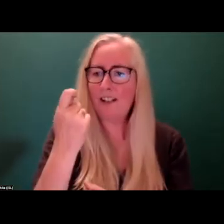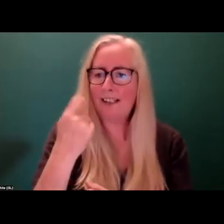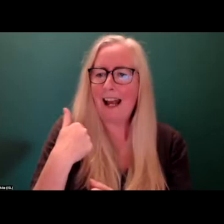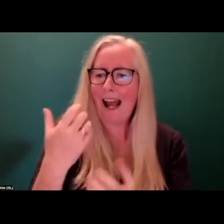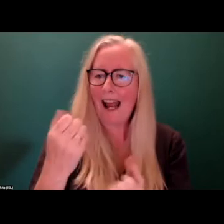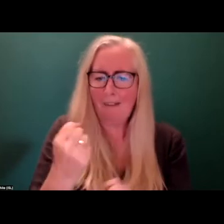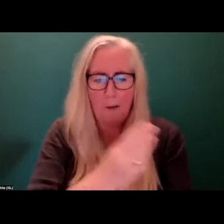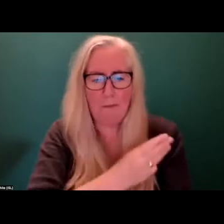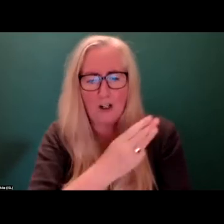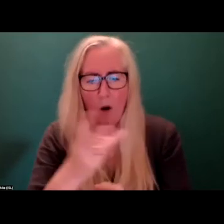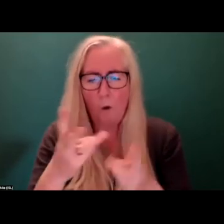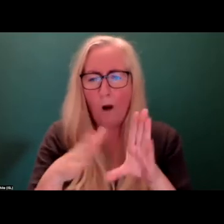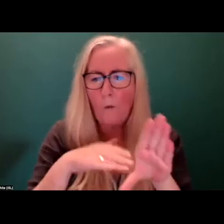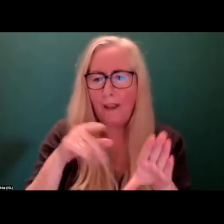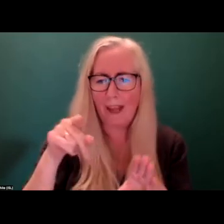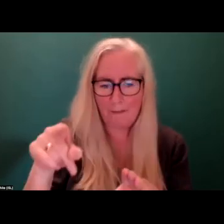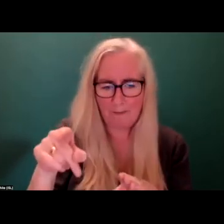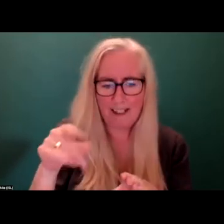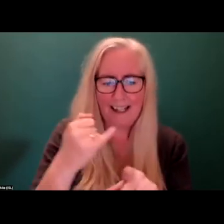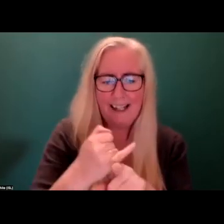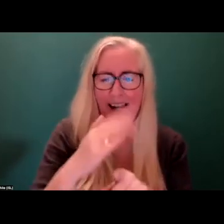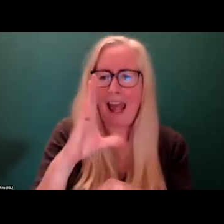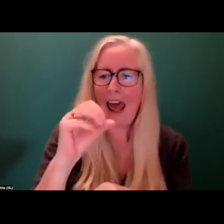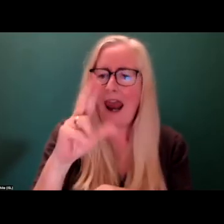Recently, I had the pleasure of working with Rodd on a project for Louth County